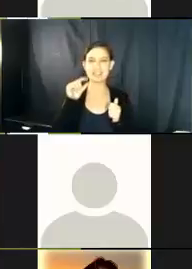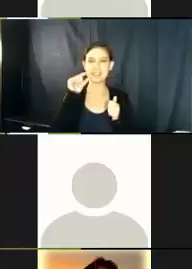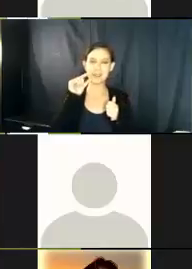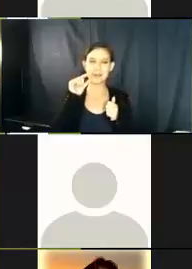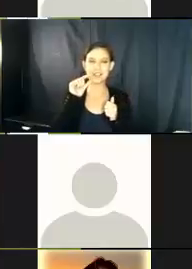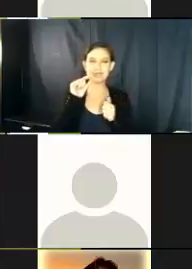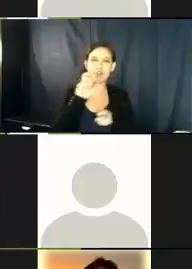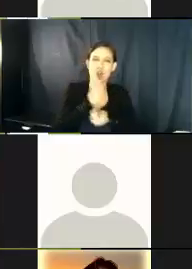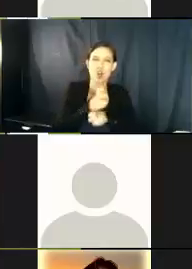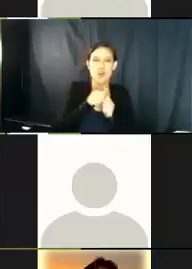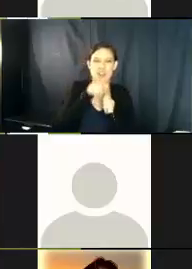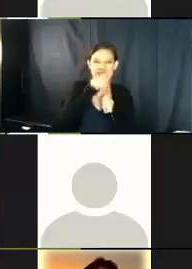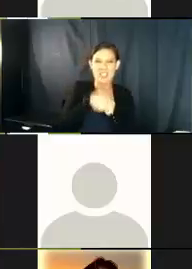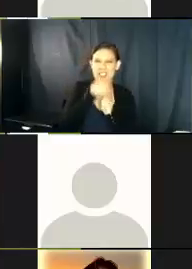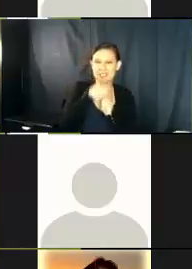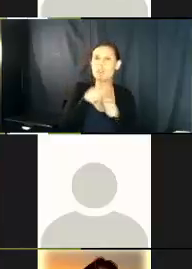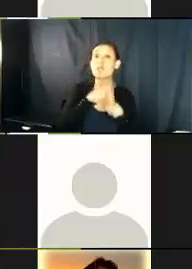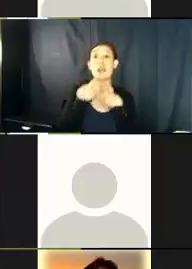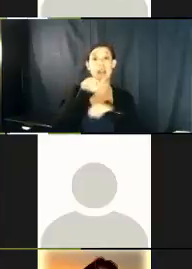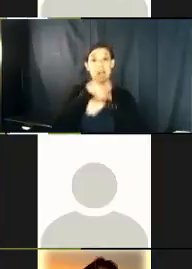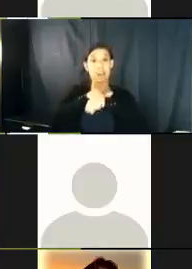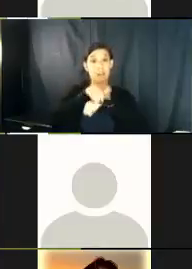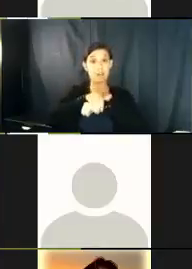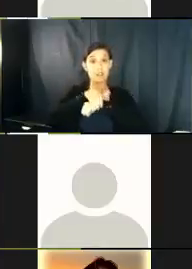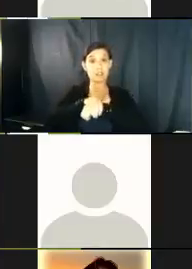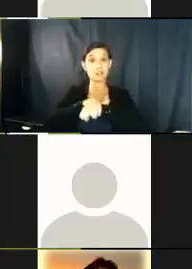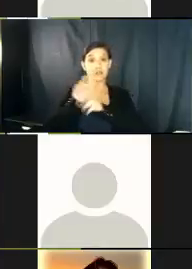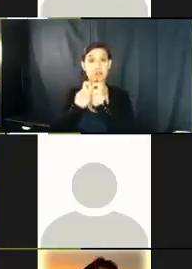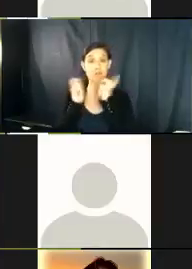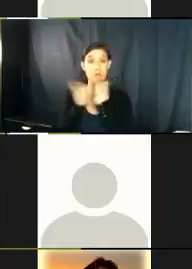but one thing that our English department has done when they've redesigned their courses